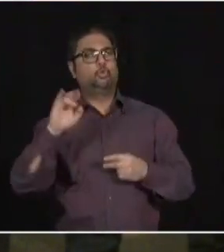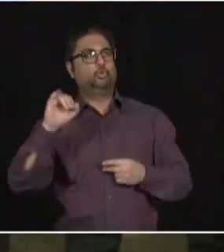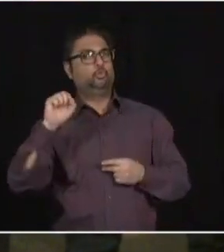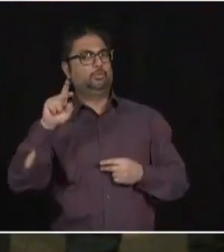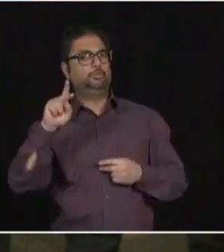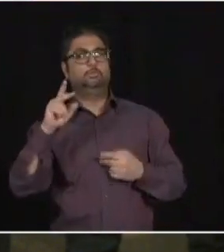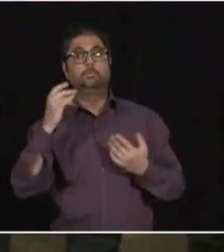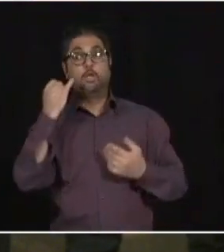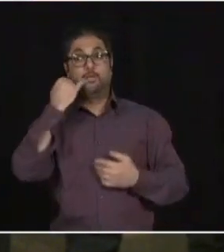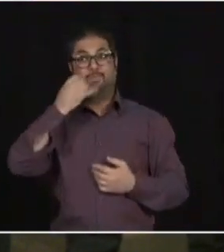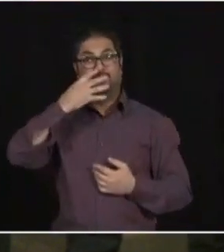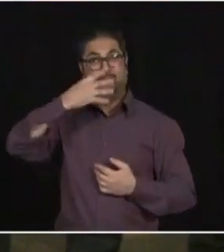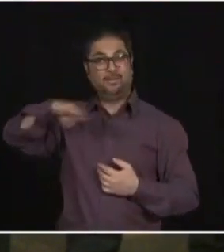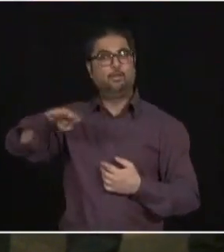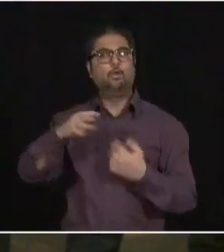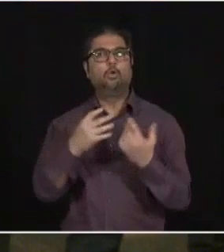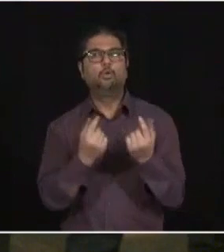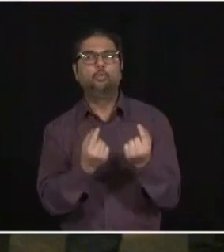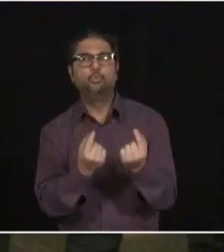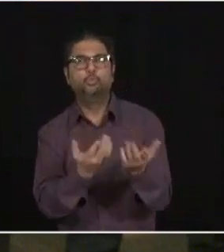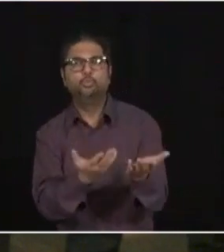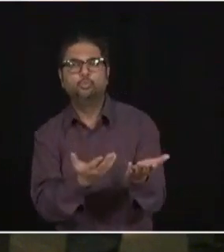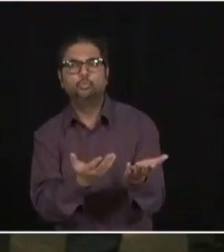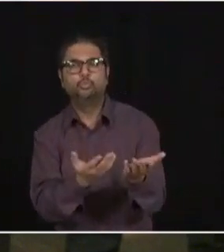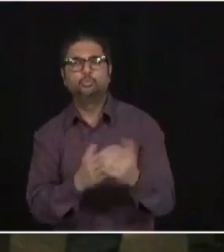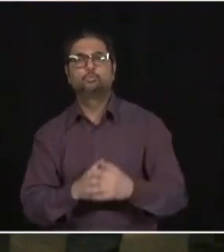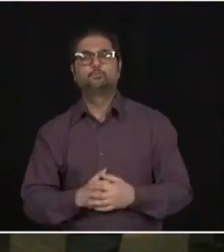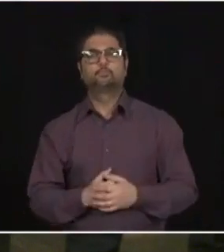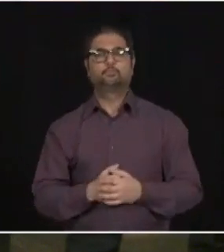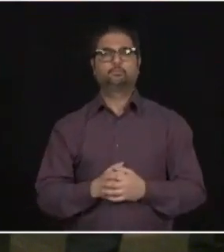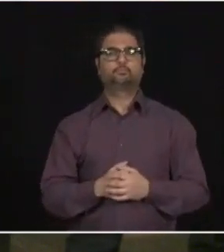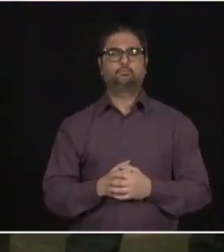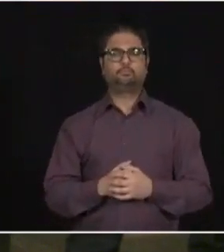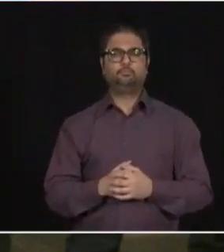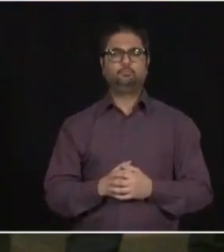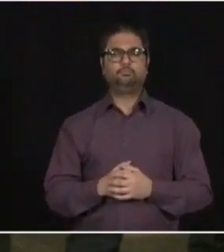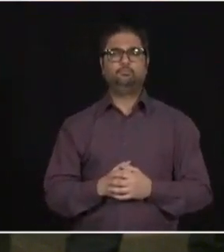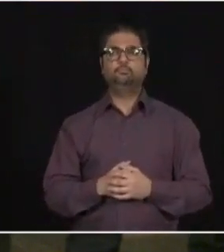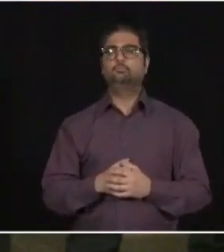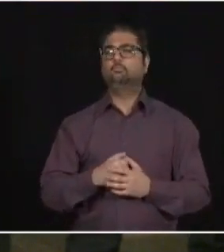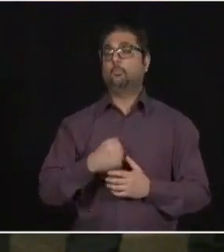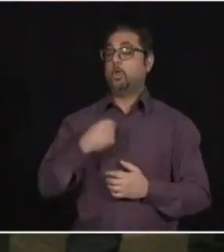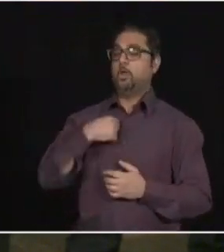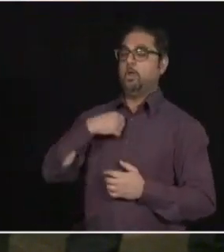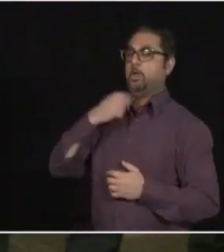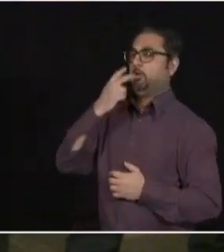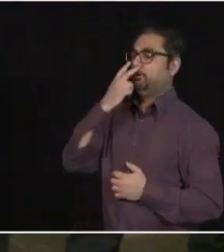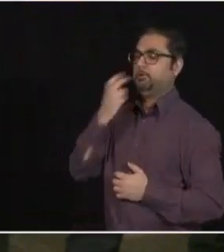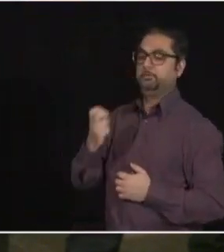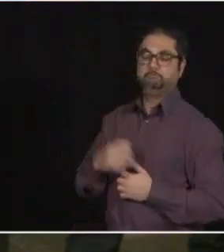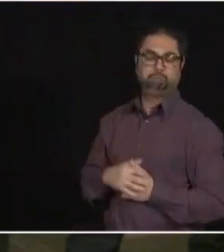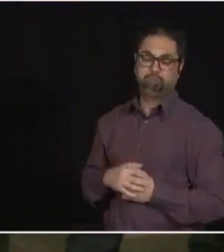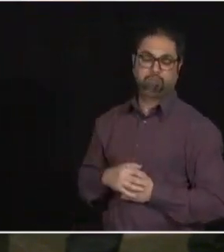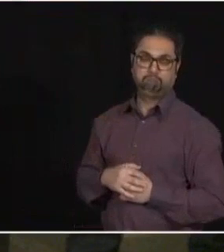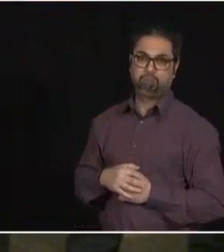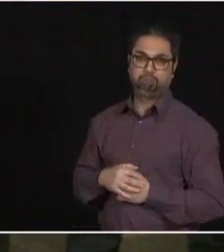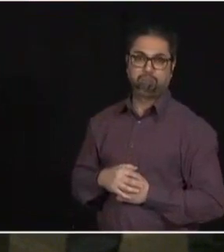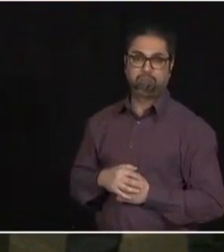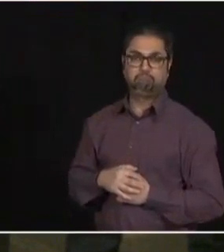Well, you know, I don't believe that's going to happen. As long as people keep going by the protocol